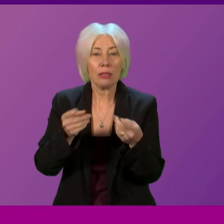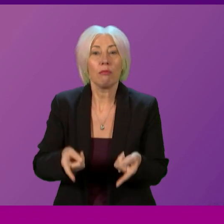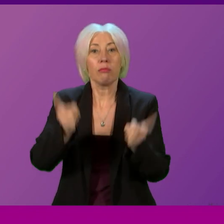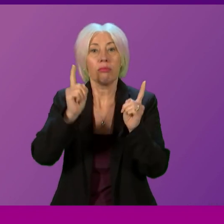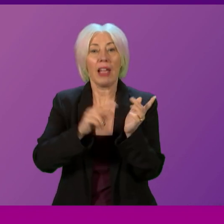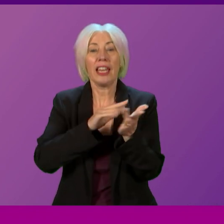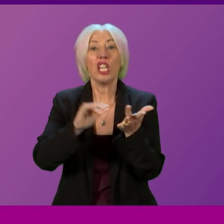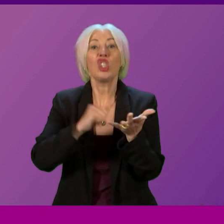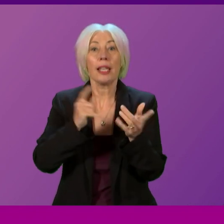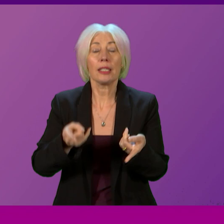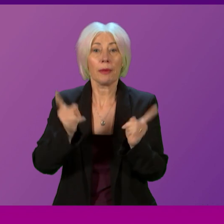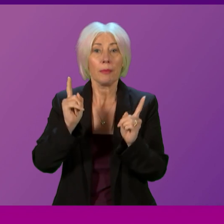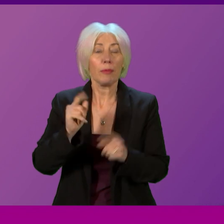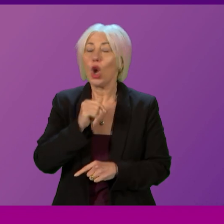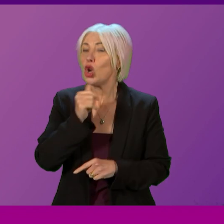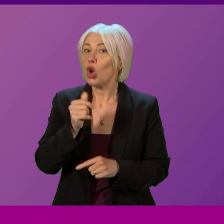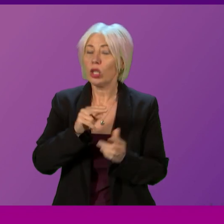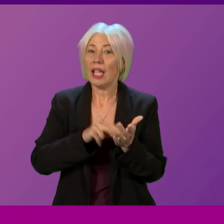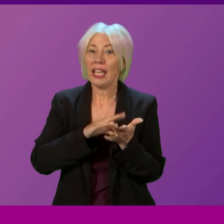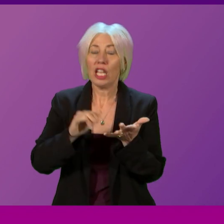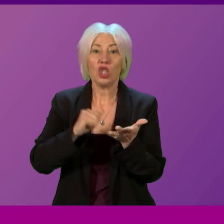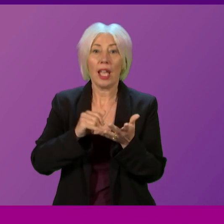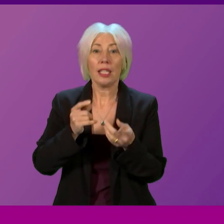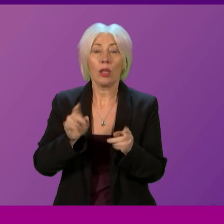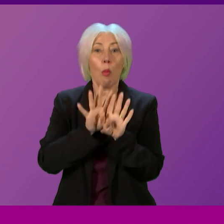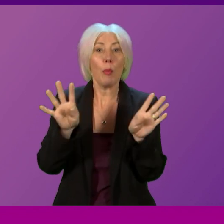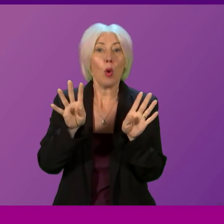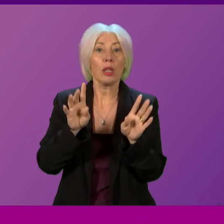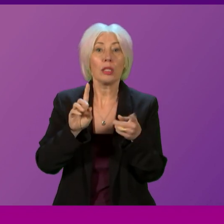As a point of fact, it was not a meeting of NHS board chief executives.